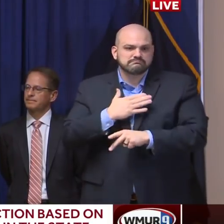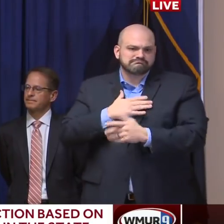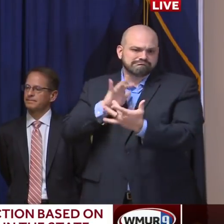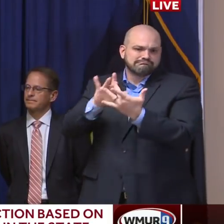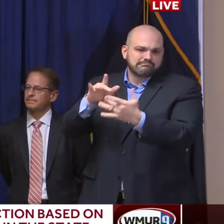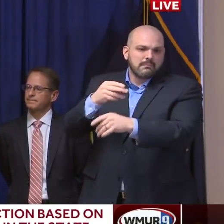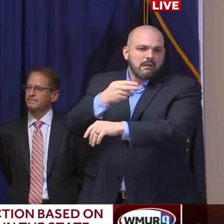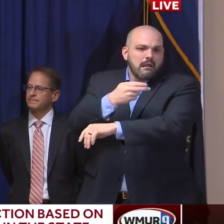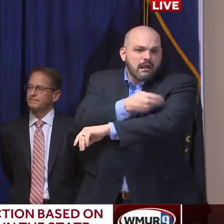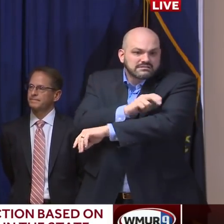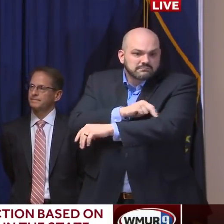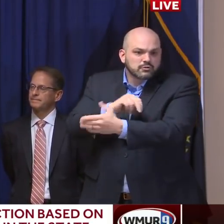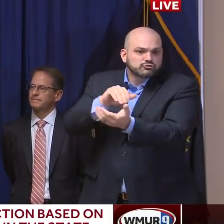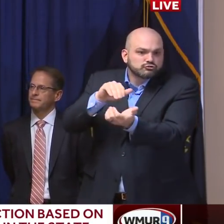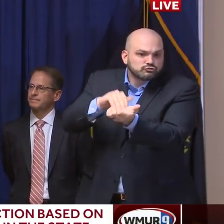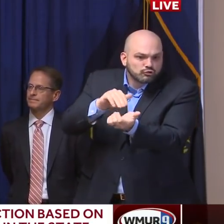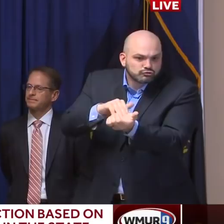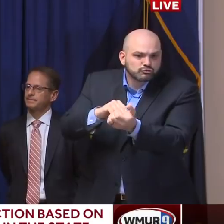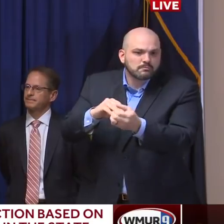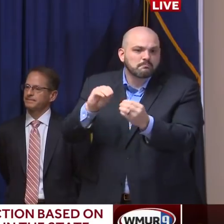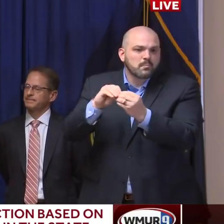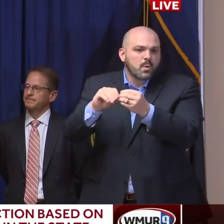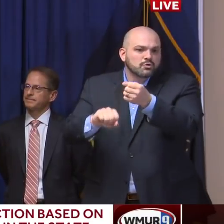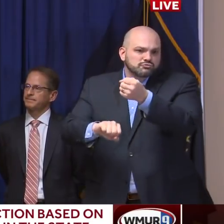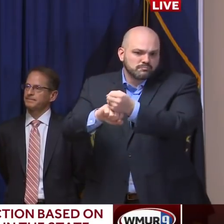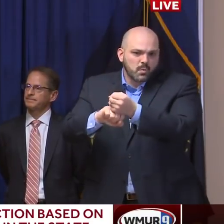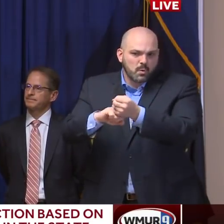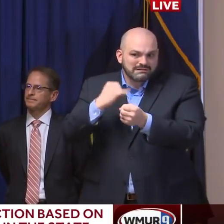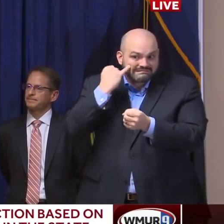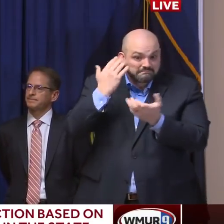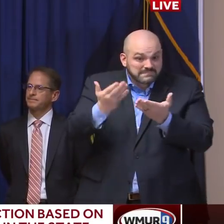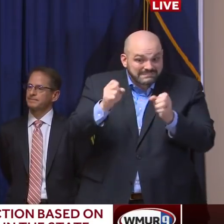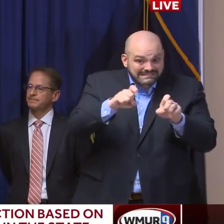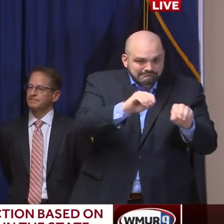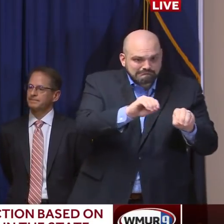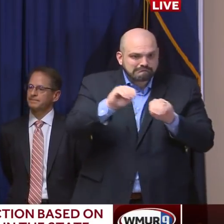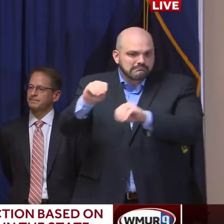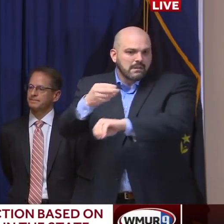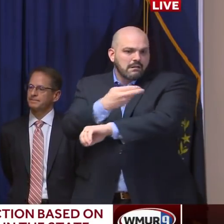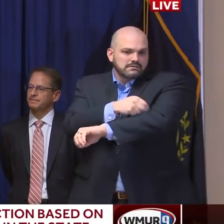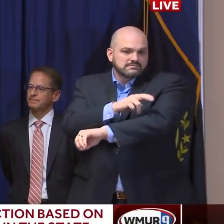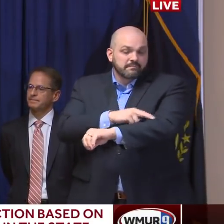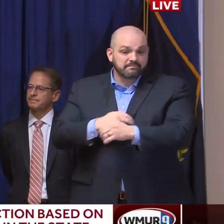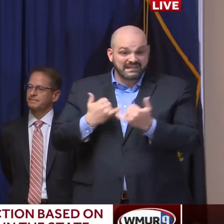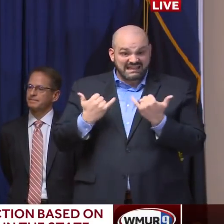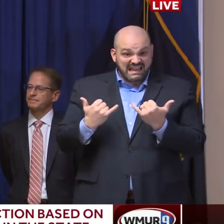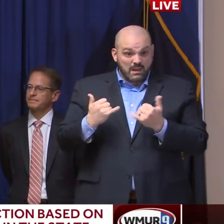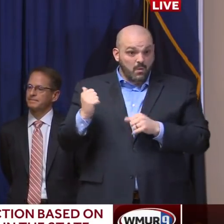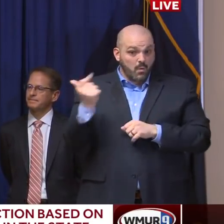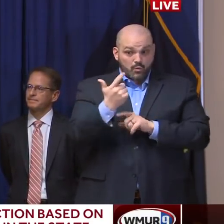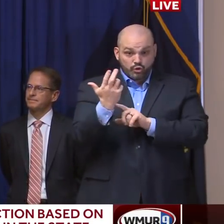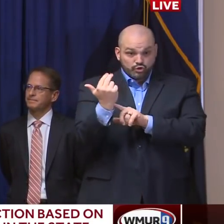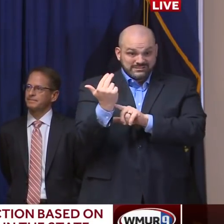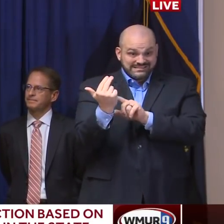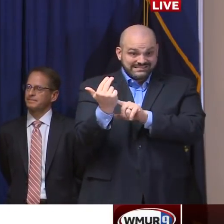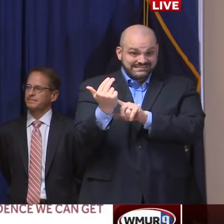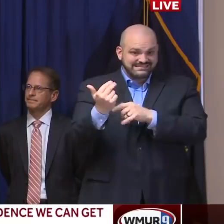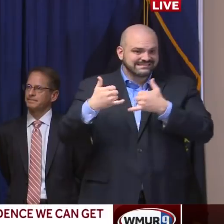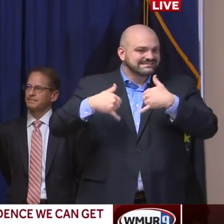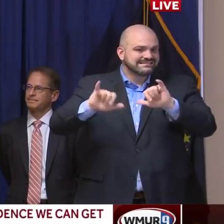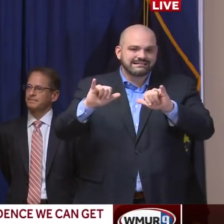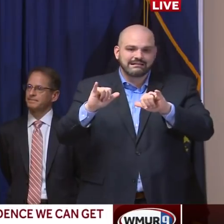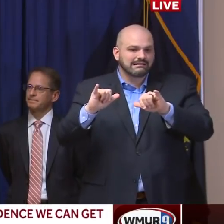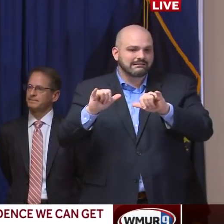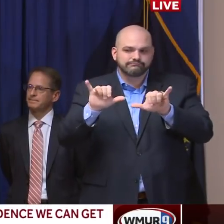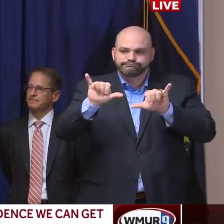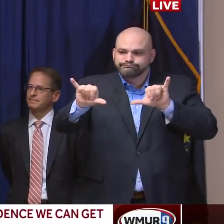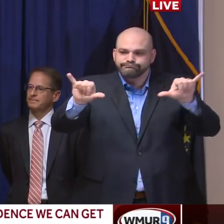IF THEY HAVE ANY WORSENING OF SYMPTOMS, THEY SHOULD BE IN TOUCH WITH THEIR HEALTH CARE FACILITY PROVIDER BECAUSE THEY MAY NEED SUPPORTIVE CARE IN THE HOSPITAL.